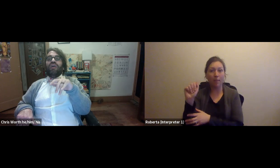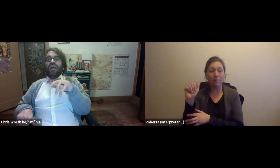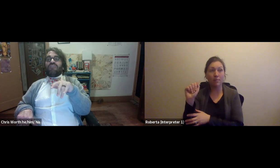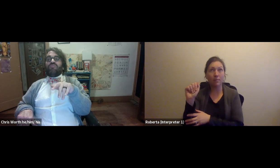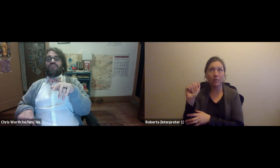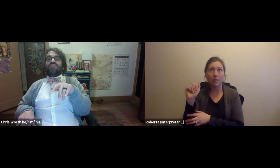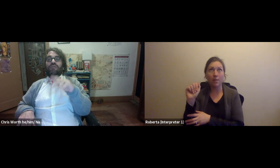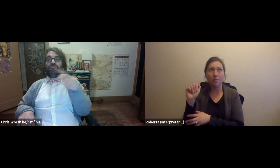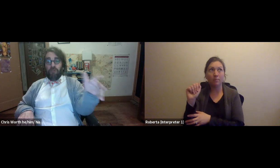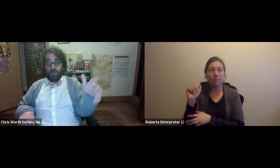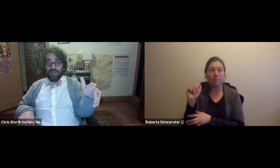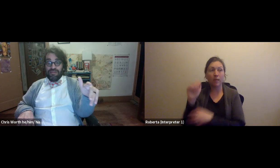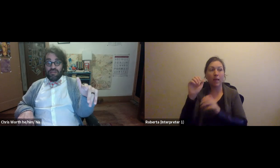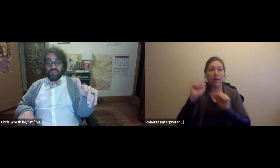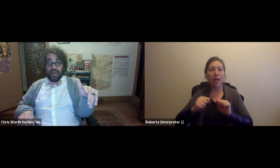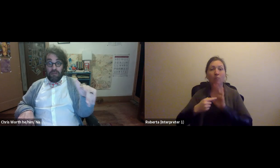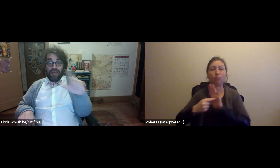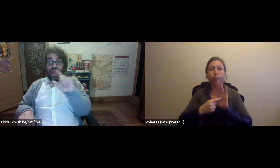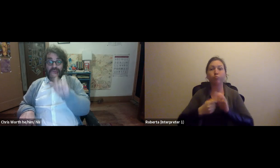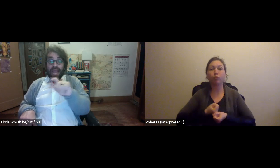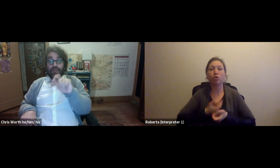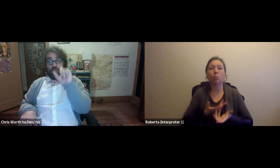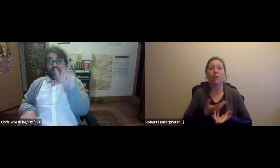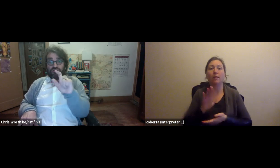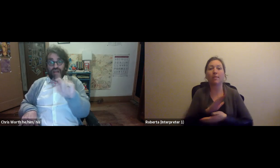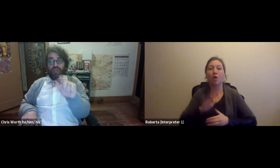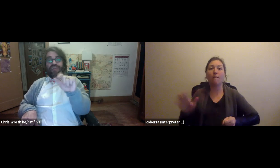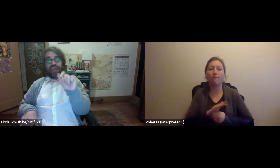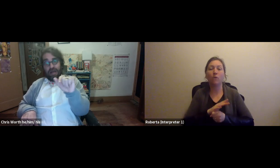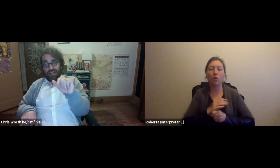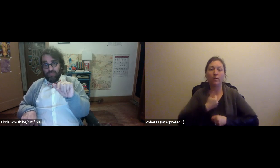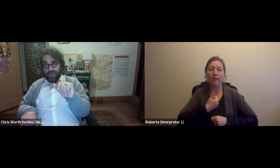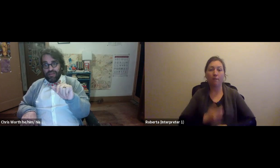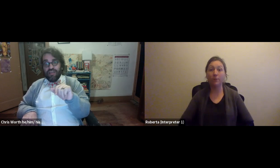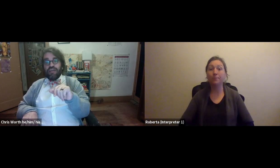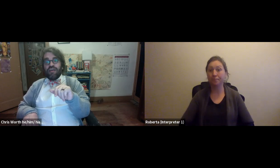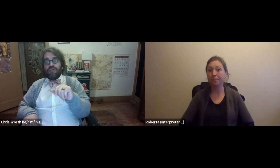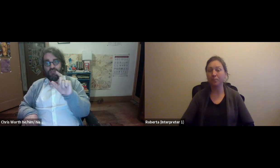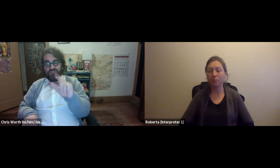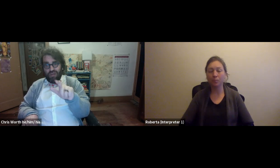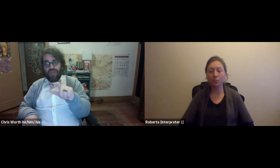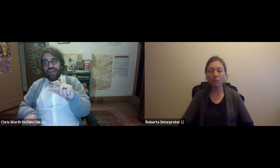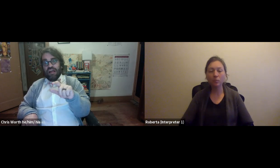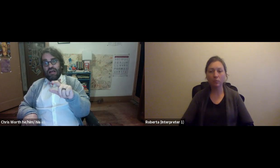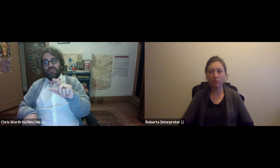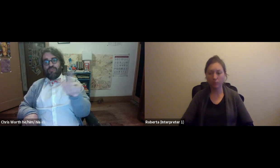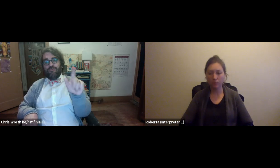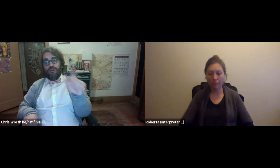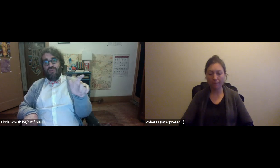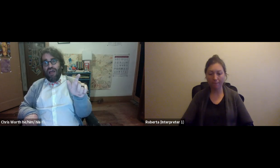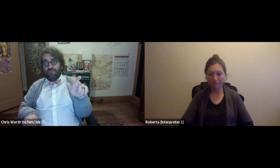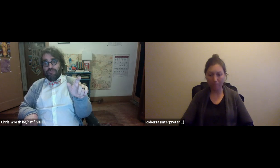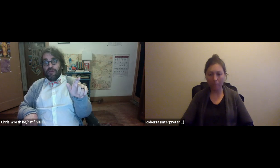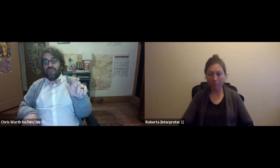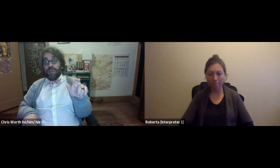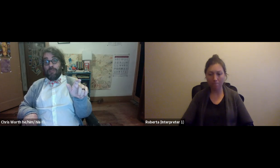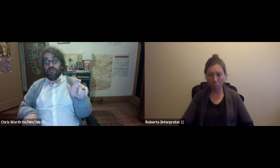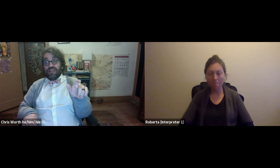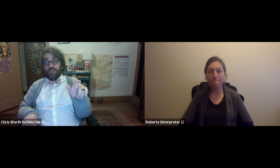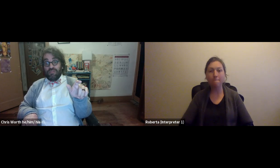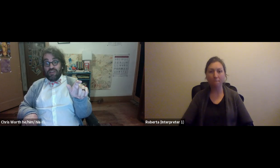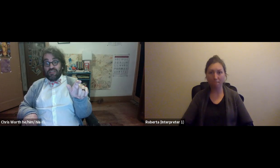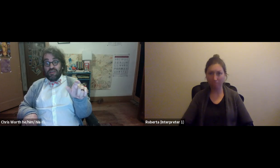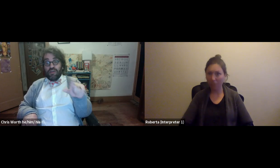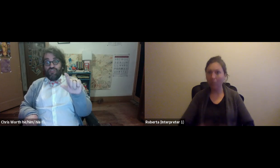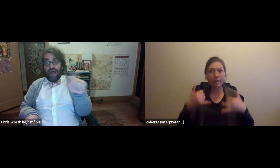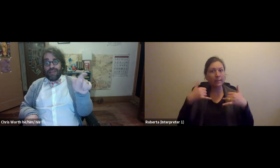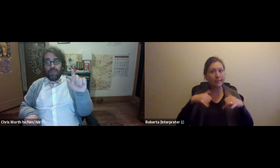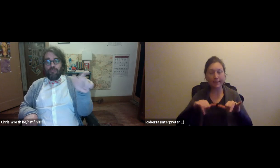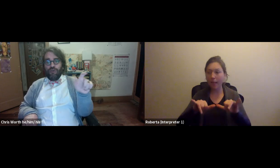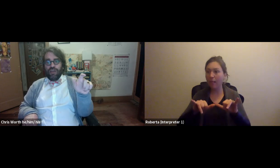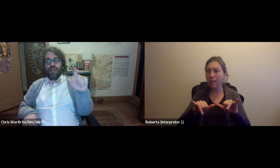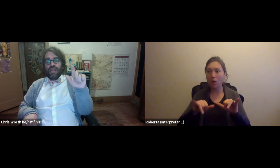express their full--so we're still at the cusp for a lot of people with disabilities not to be put in